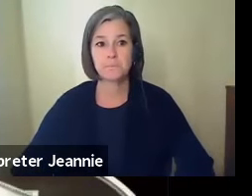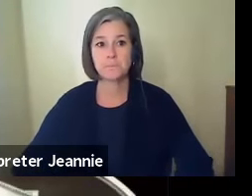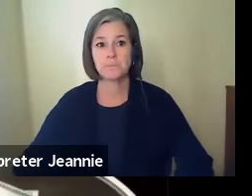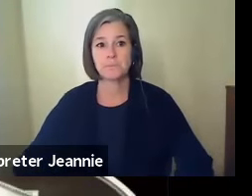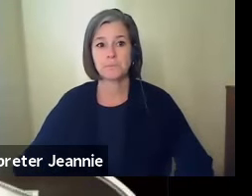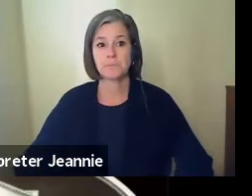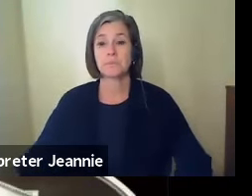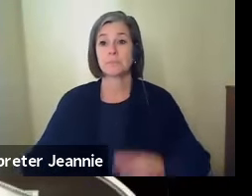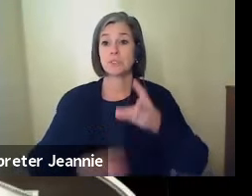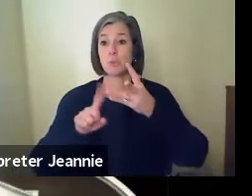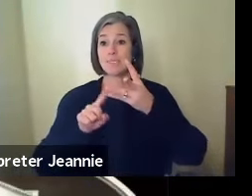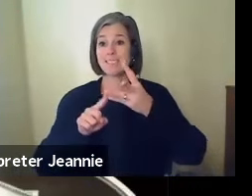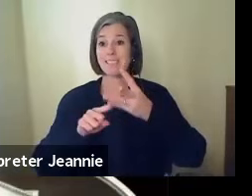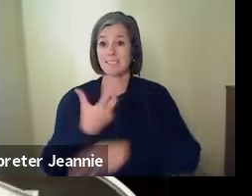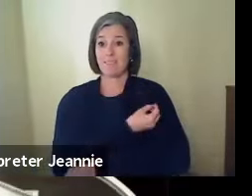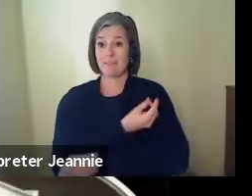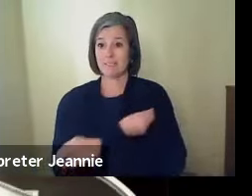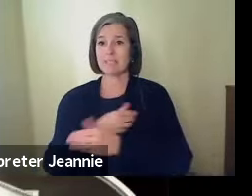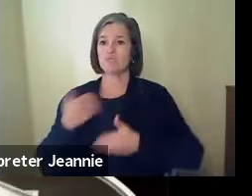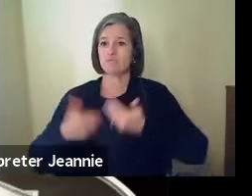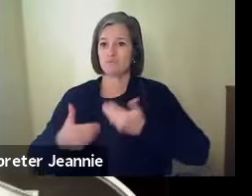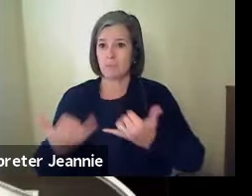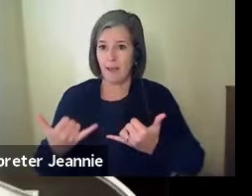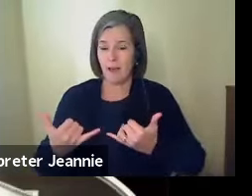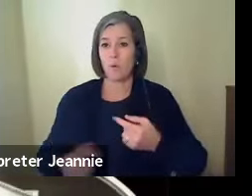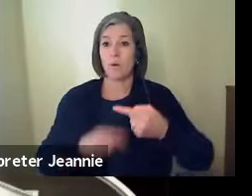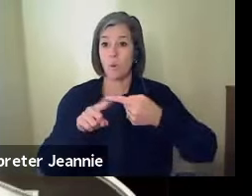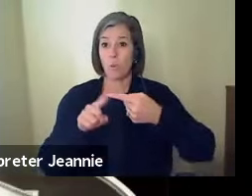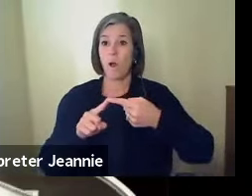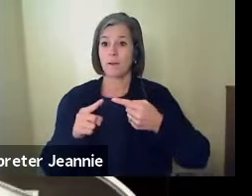six vaccines in progress right now. We have one that's in use hopefully